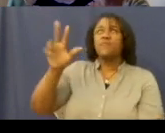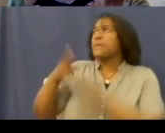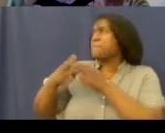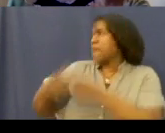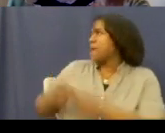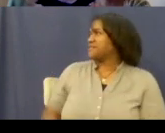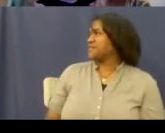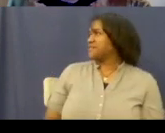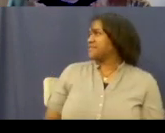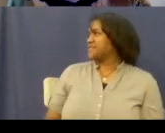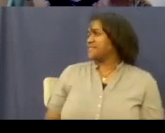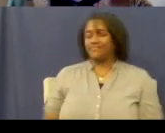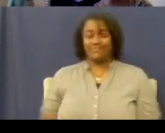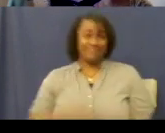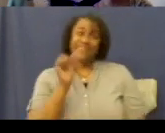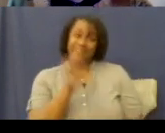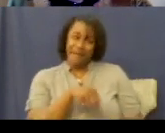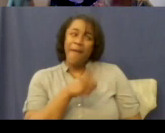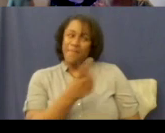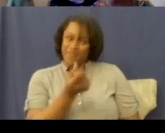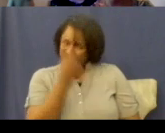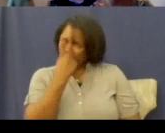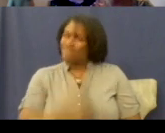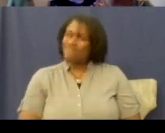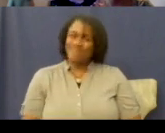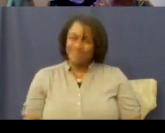Nina Schor: Yup, you got it! There it is.